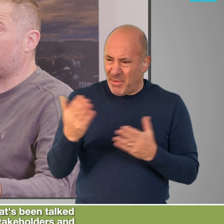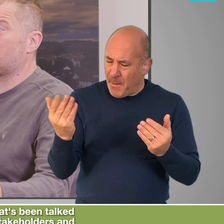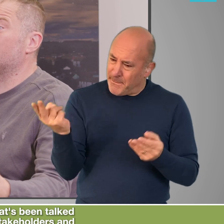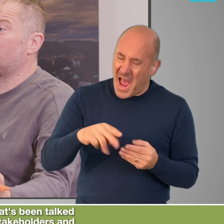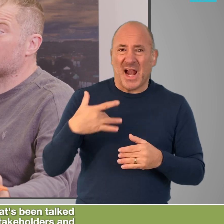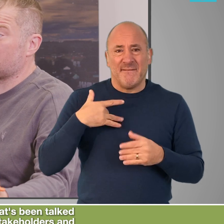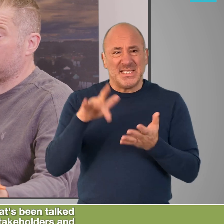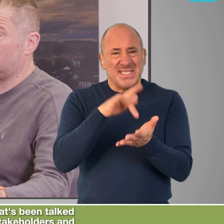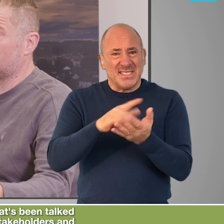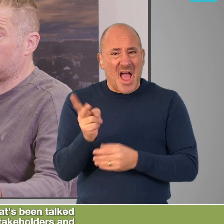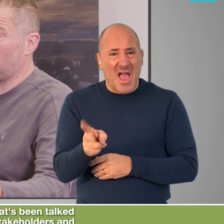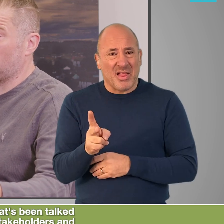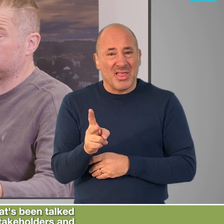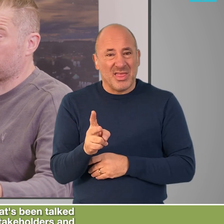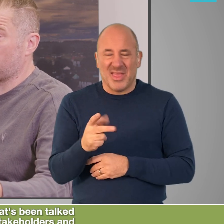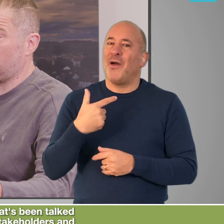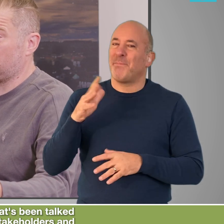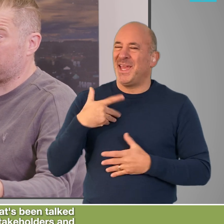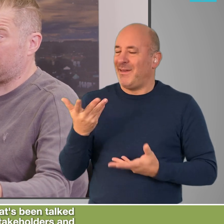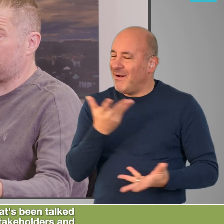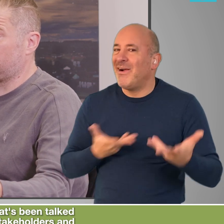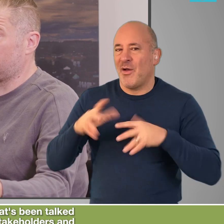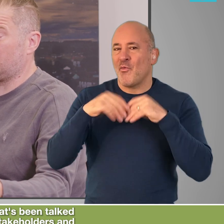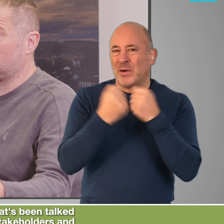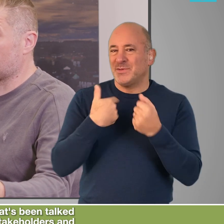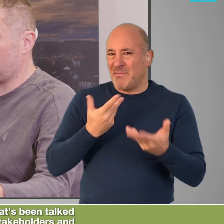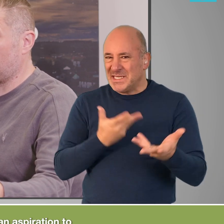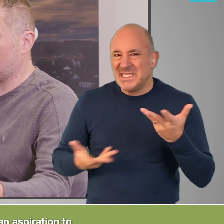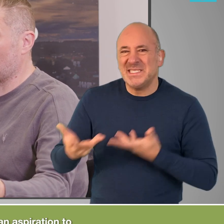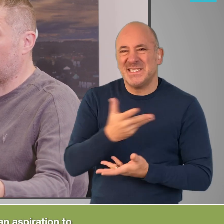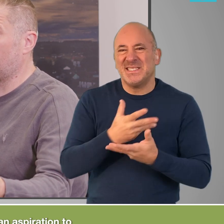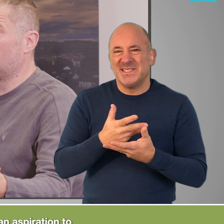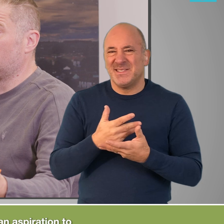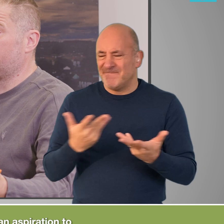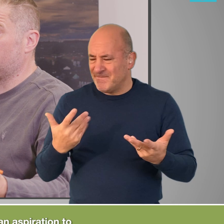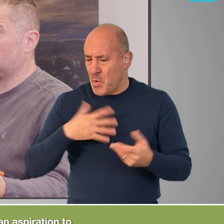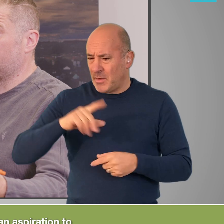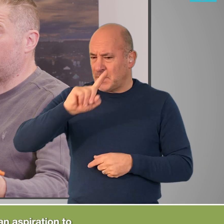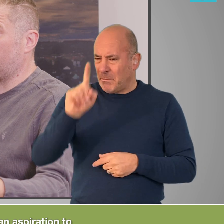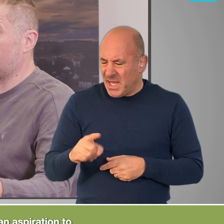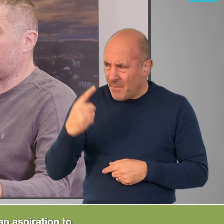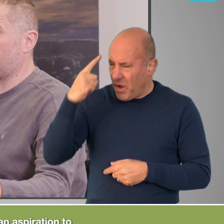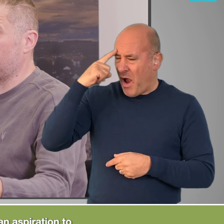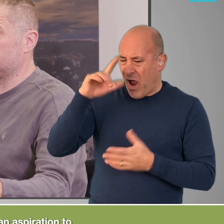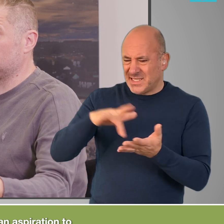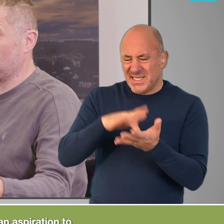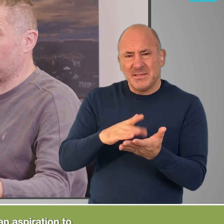That's something else that's been talked about in workshops by stakeholders and partners where there is an aspiration to